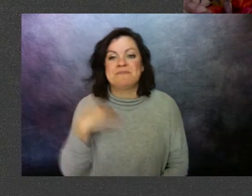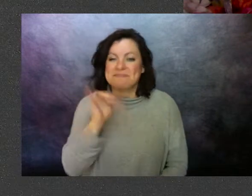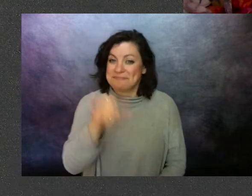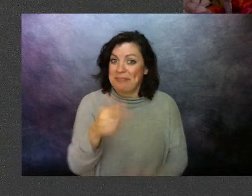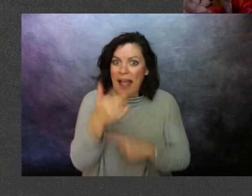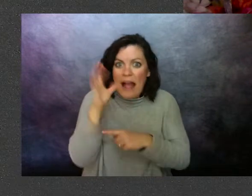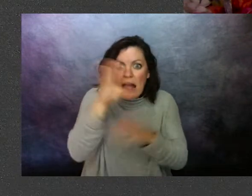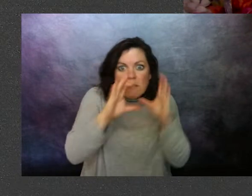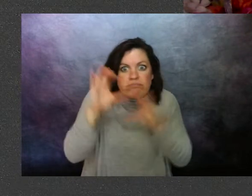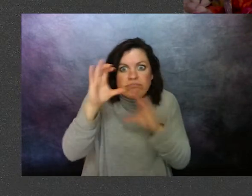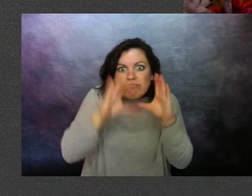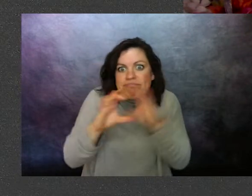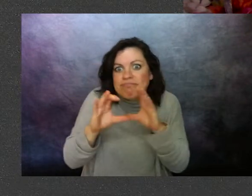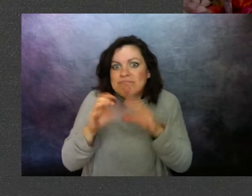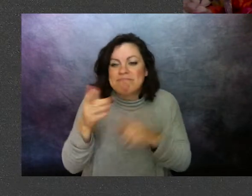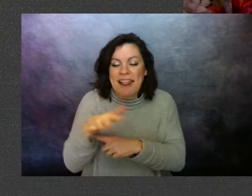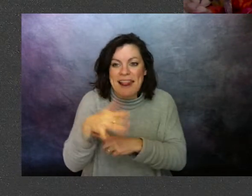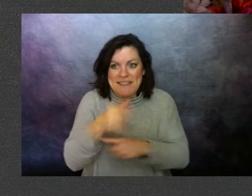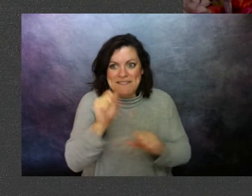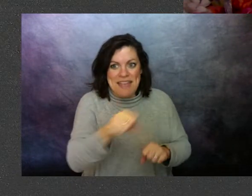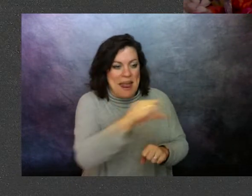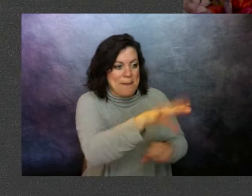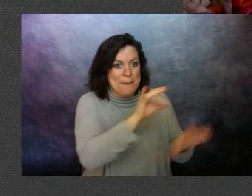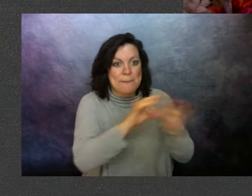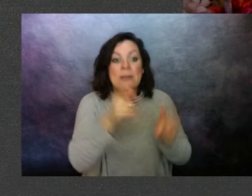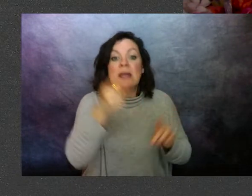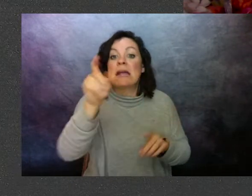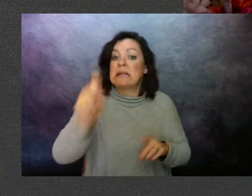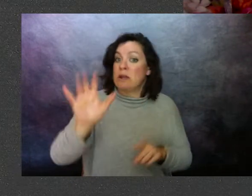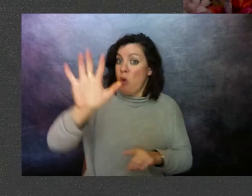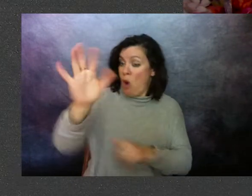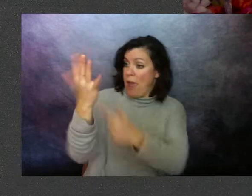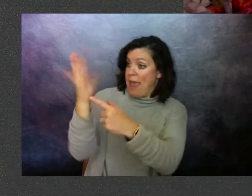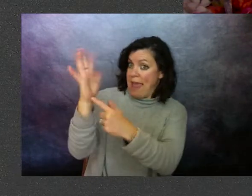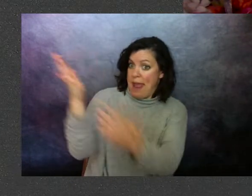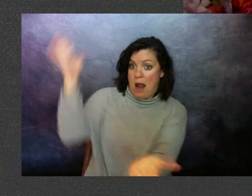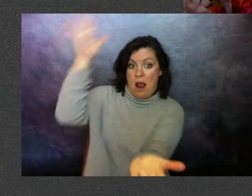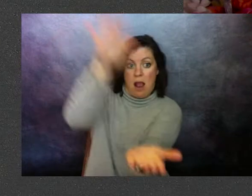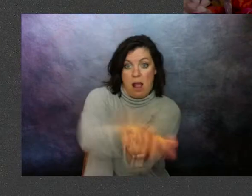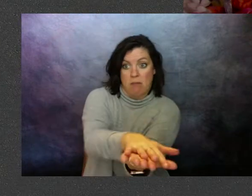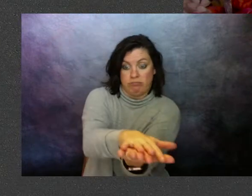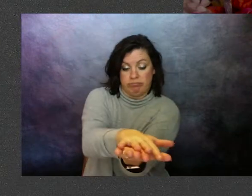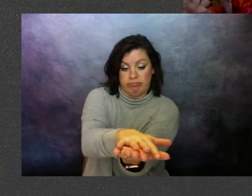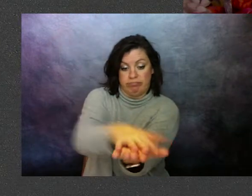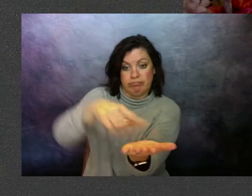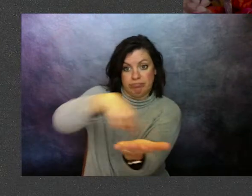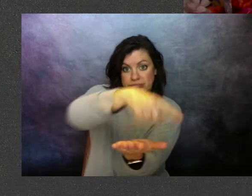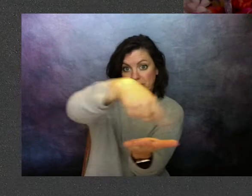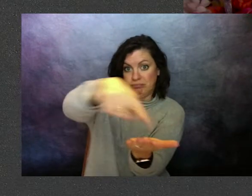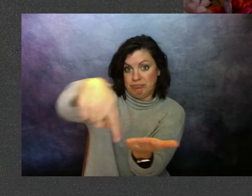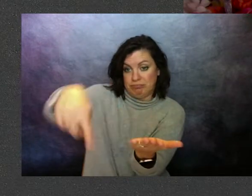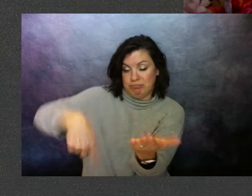to be making our own hand print leaf tree. So, you are going to be needing some leaves,